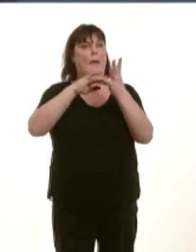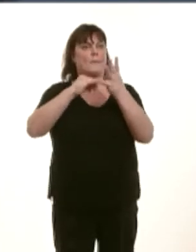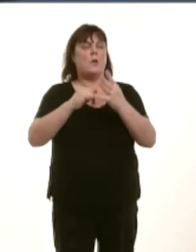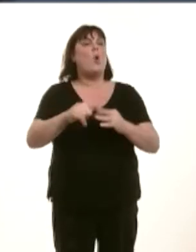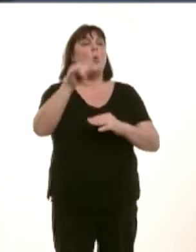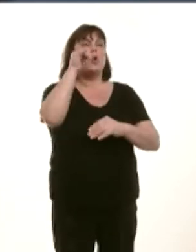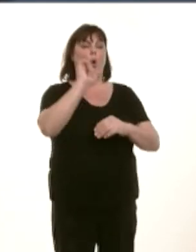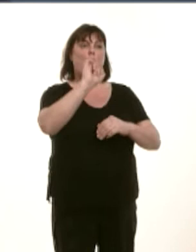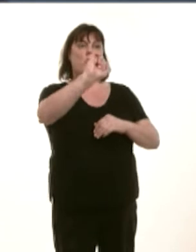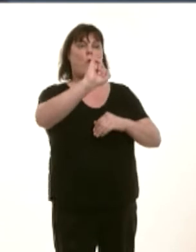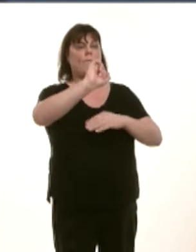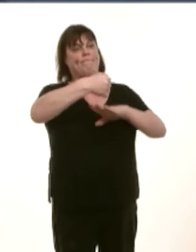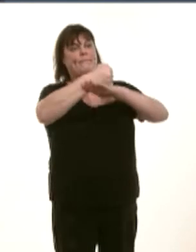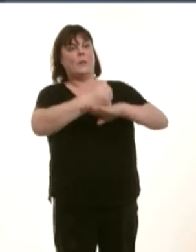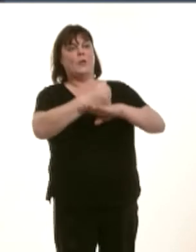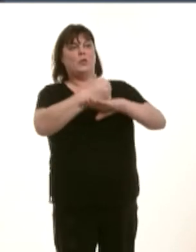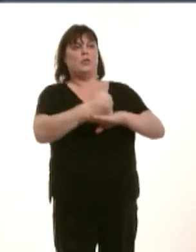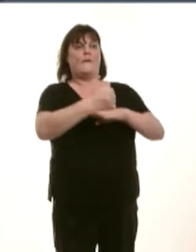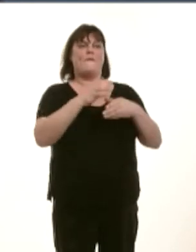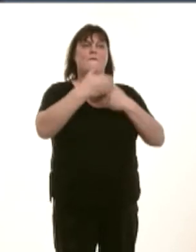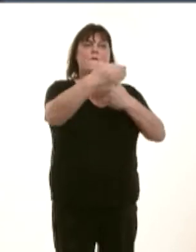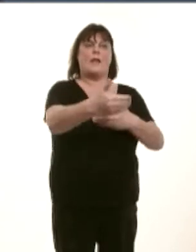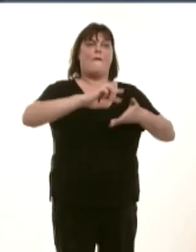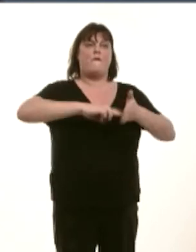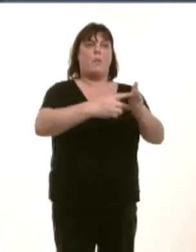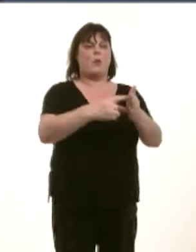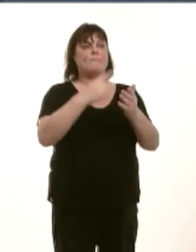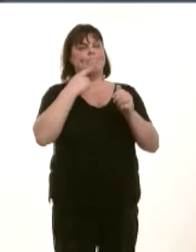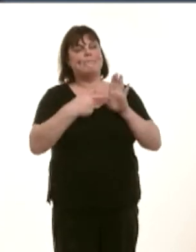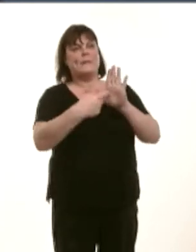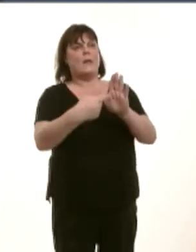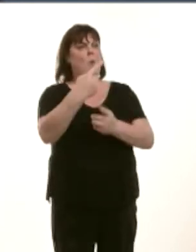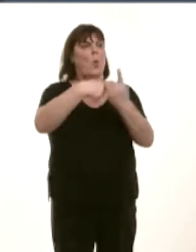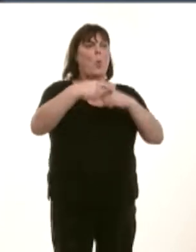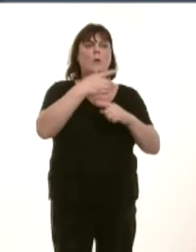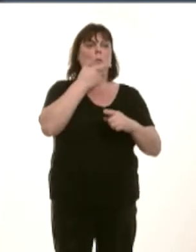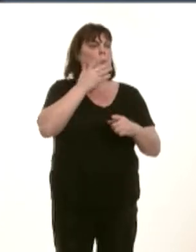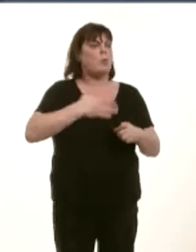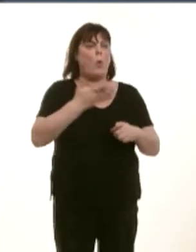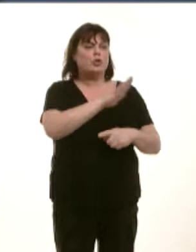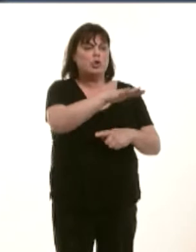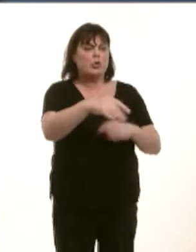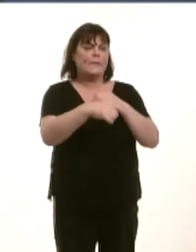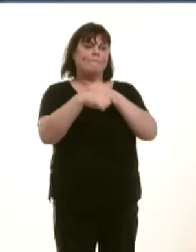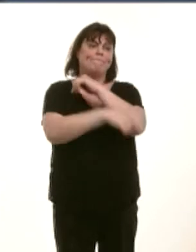Kirsty Williams: ëWe aim to ensure that all children and young peopleÖare not disadvantaged by any type of poverty.í Kirsty Williams: Last week, a study by Cardiff